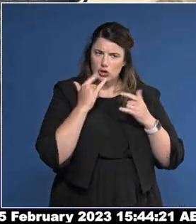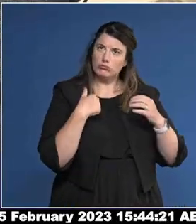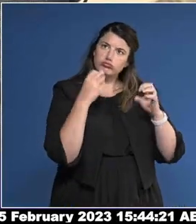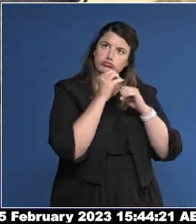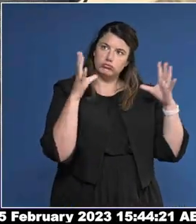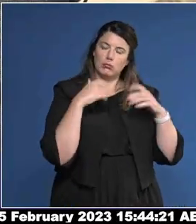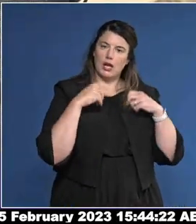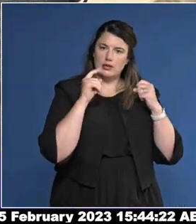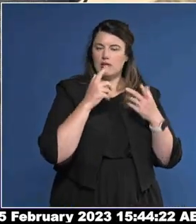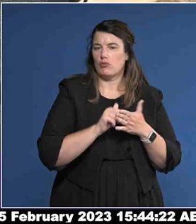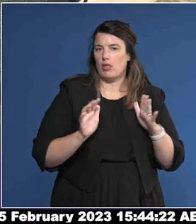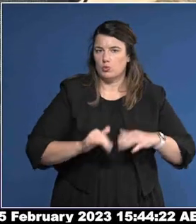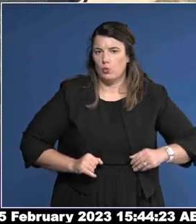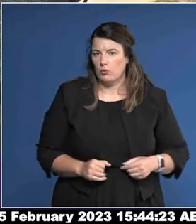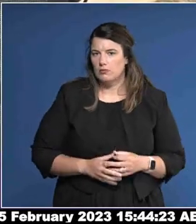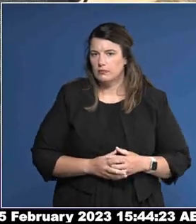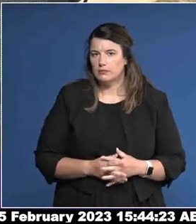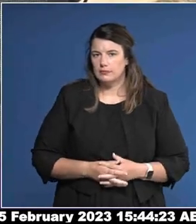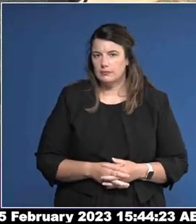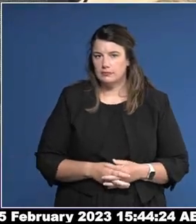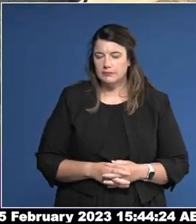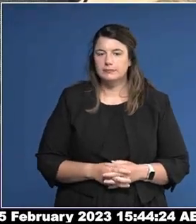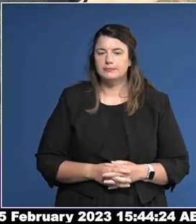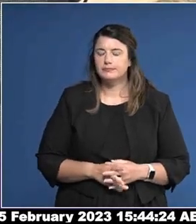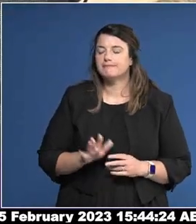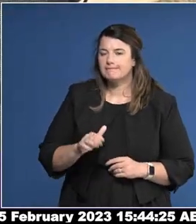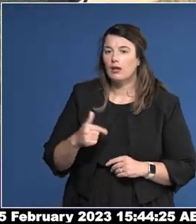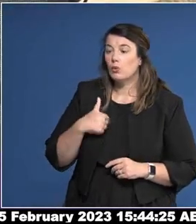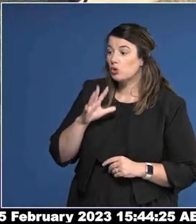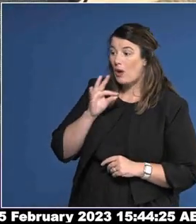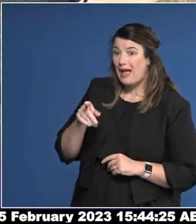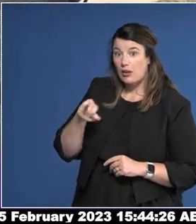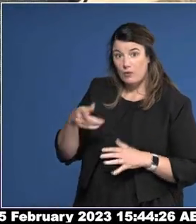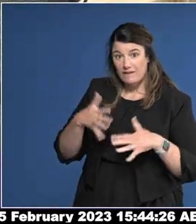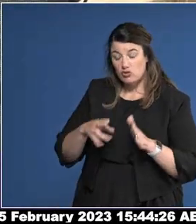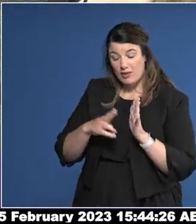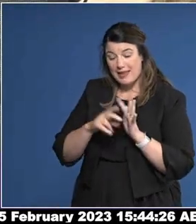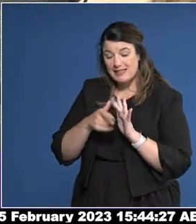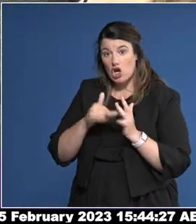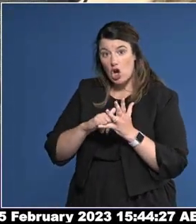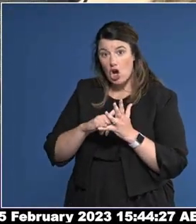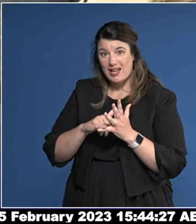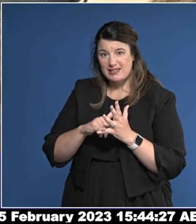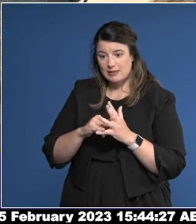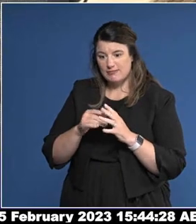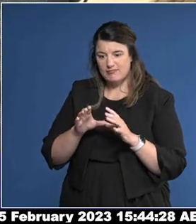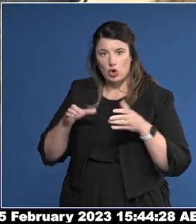That's all. Ms Leigh, have you read the NDIS Commission Own Motion inquiry Report that we